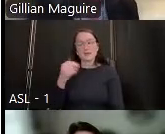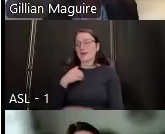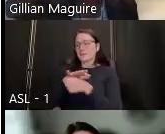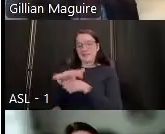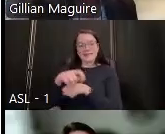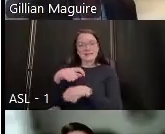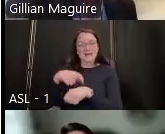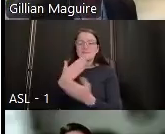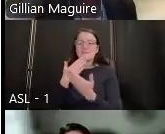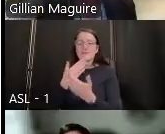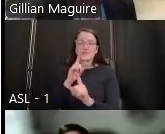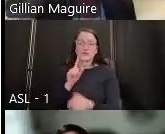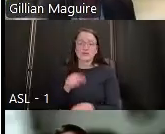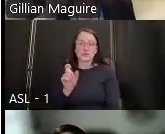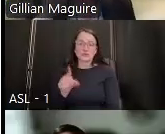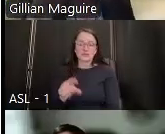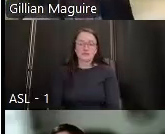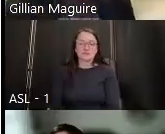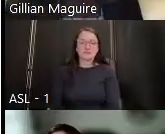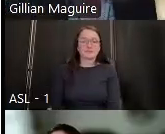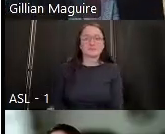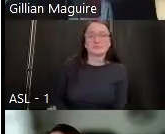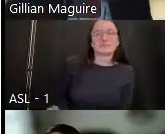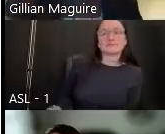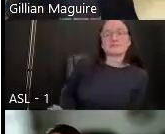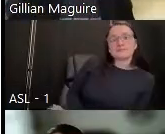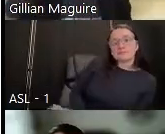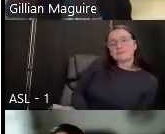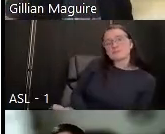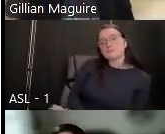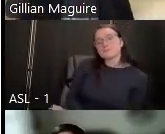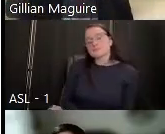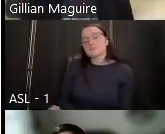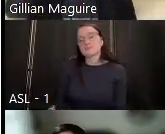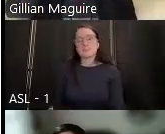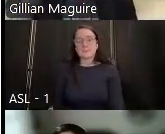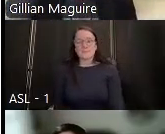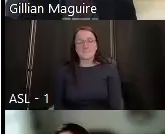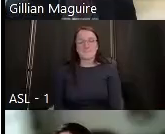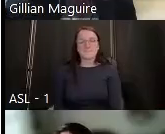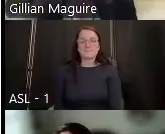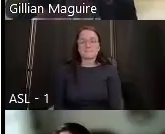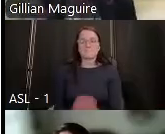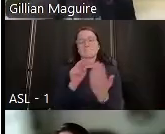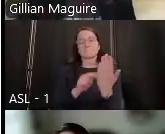that question. All right let um see what else we've gotten in the Q&A and thanks everyone for